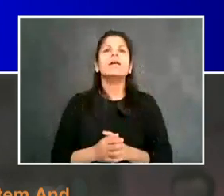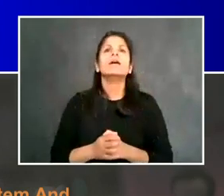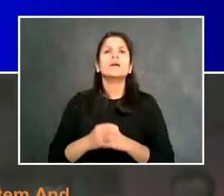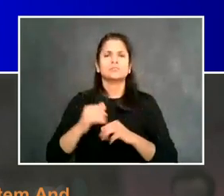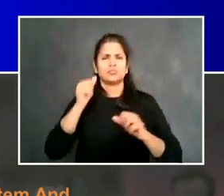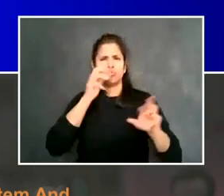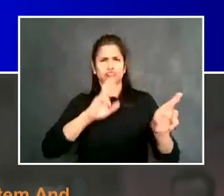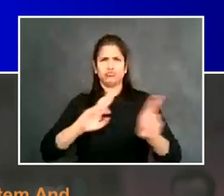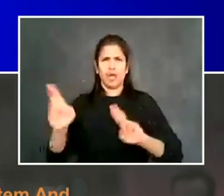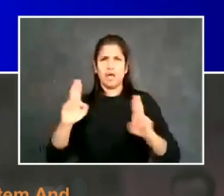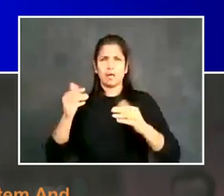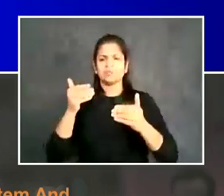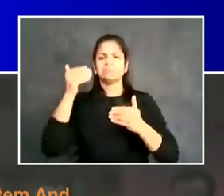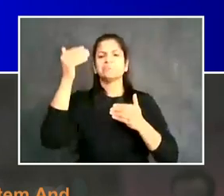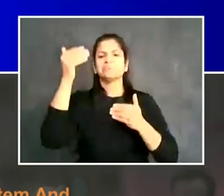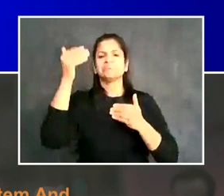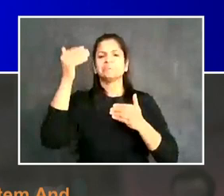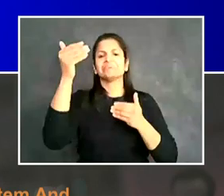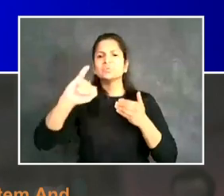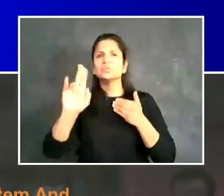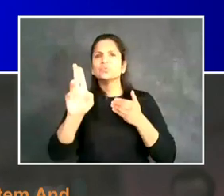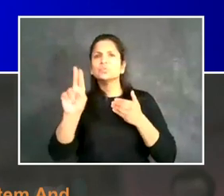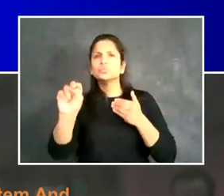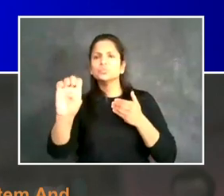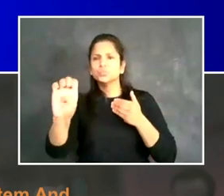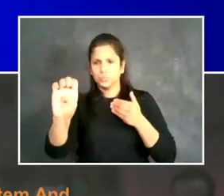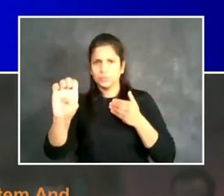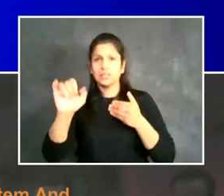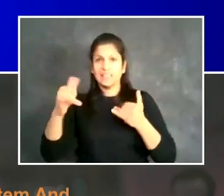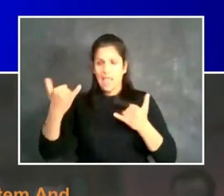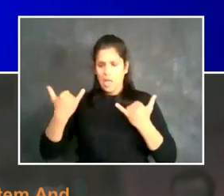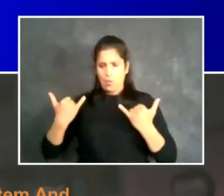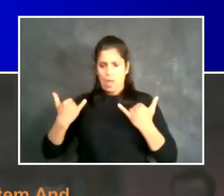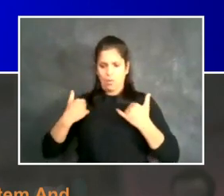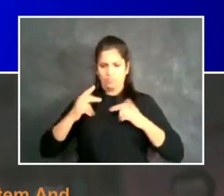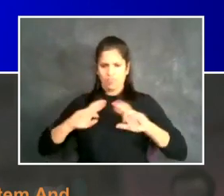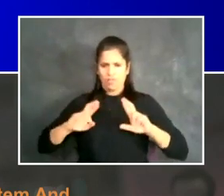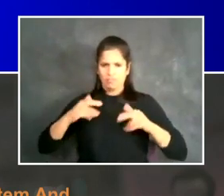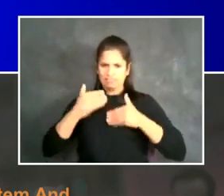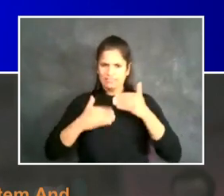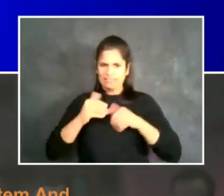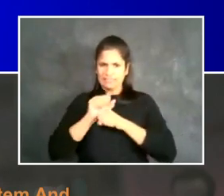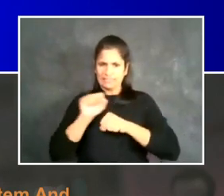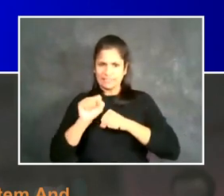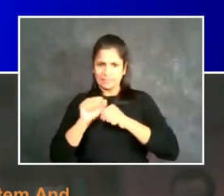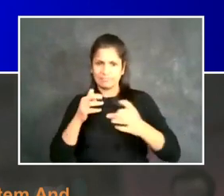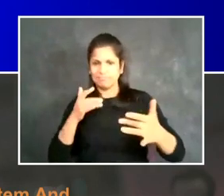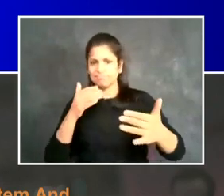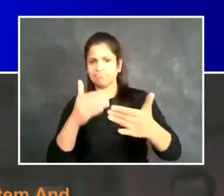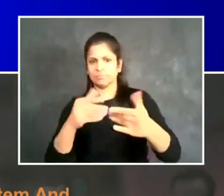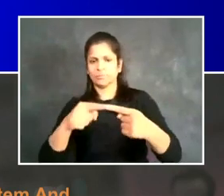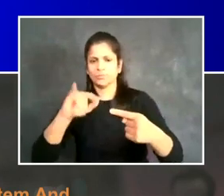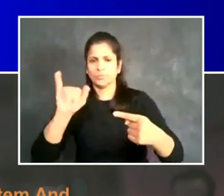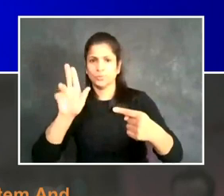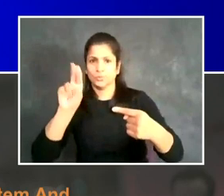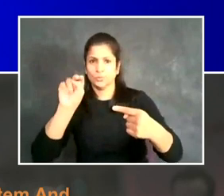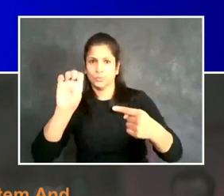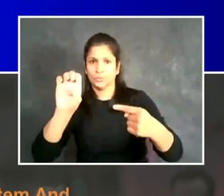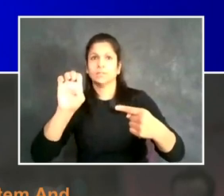PROGRAM FULLY IN PLACE BY JUNE. THIS IS NOT THE TIME NOR IS IT